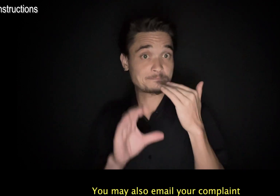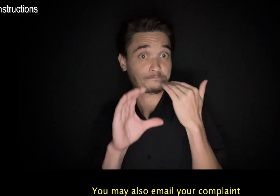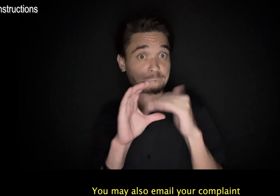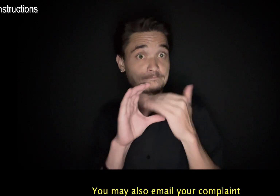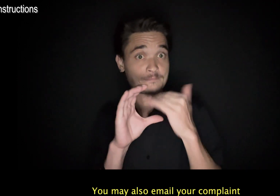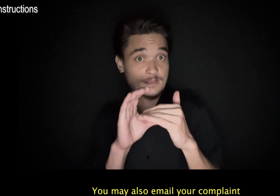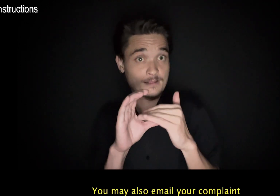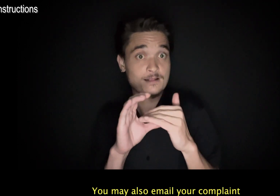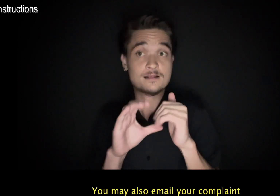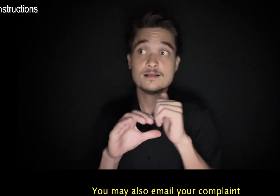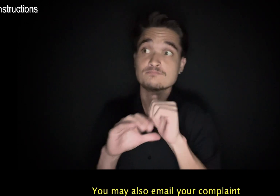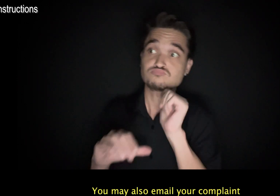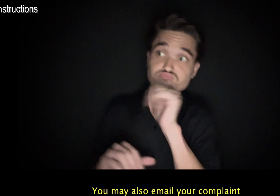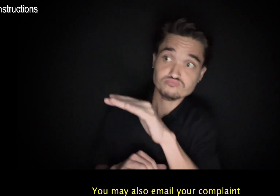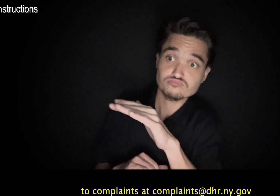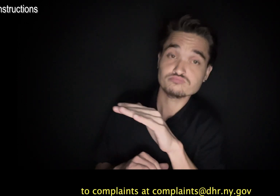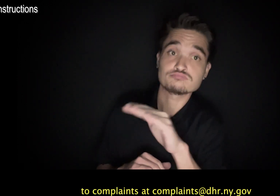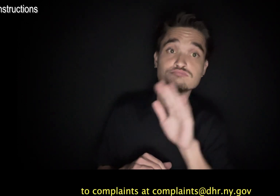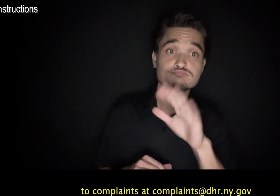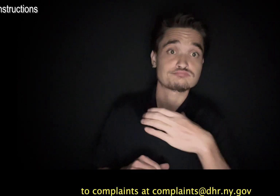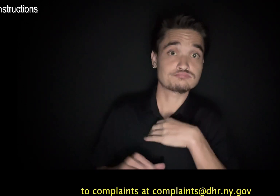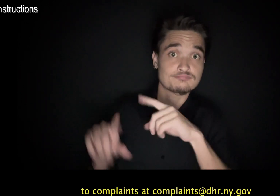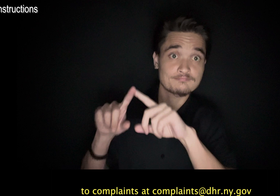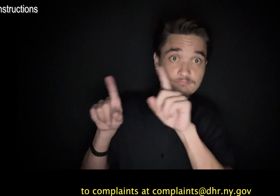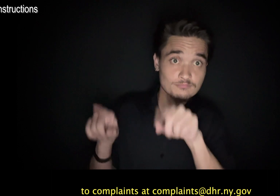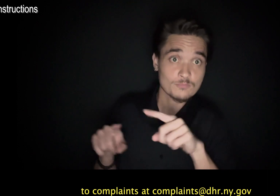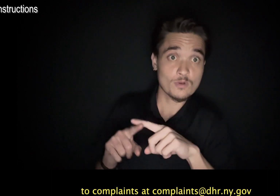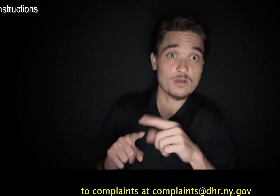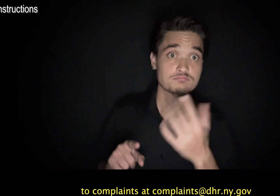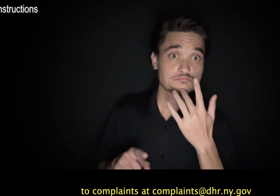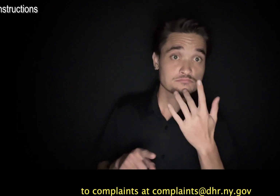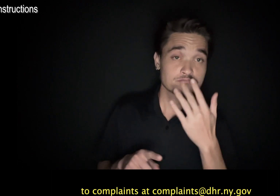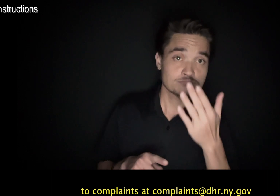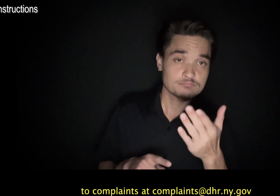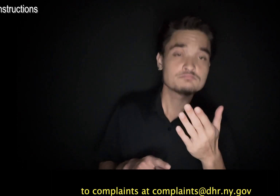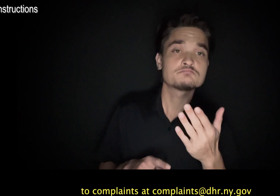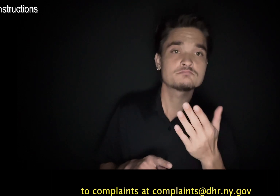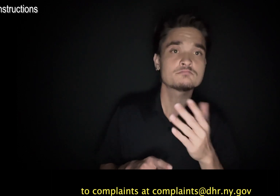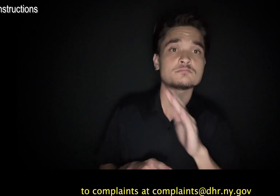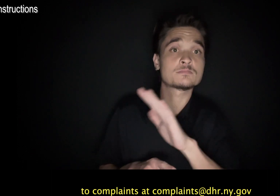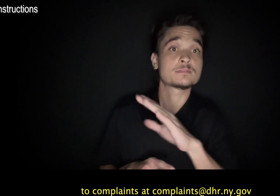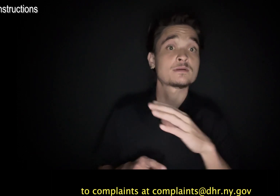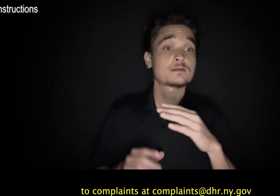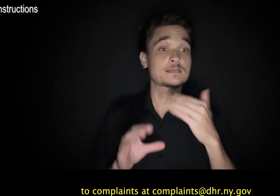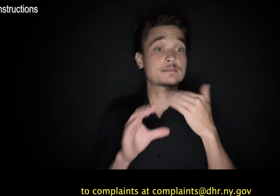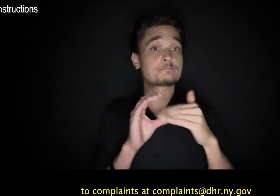You may also email your complaint to complaints at complaints@dhr.ny.gov